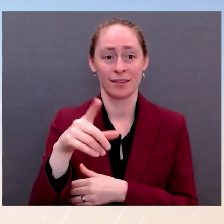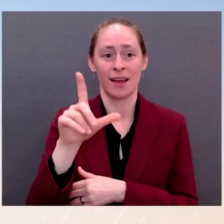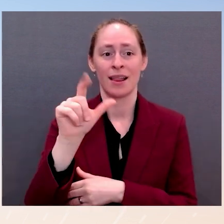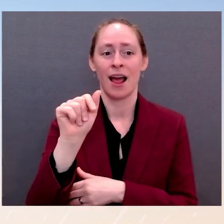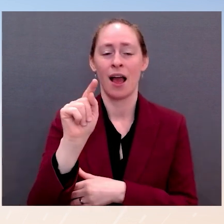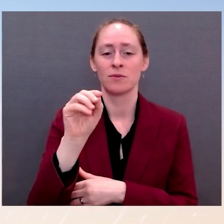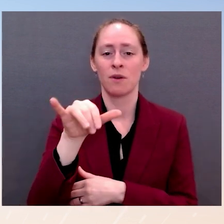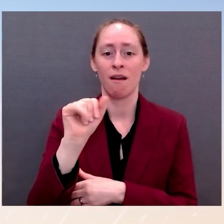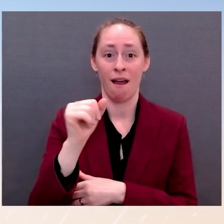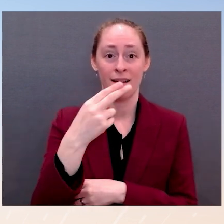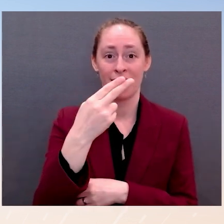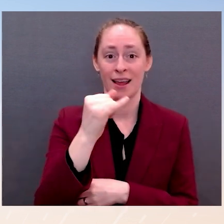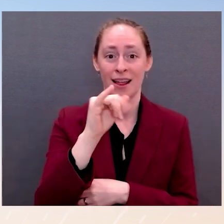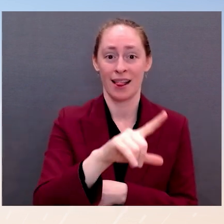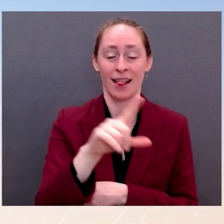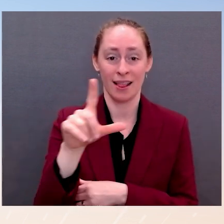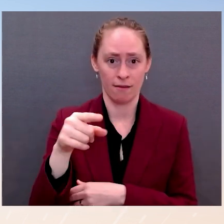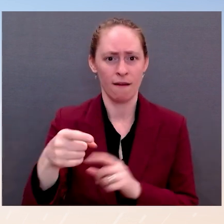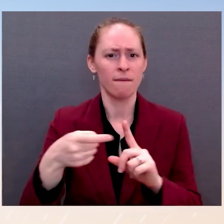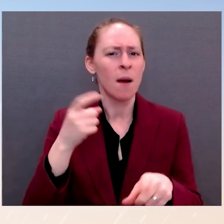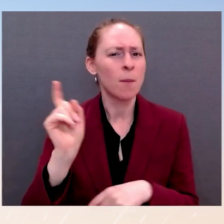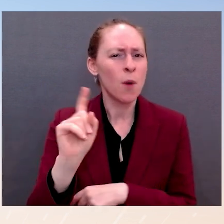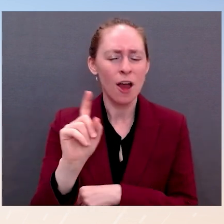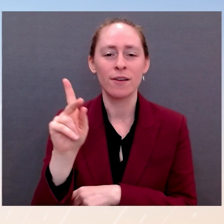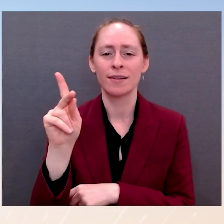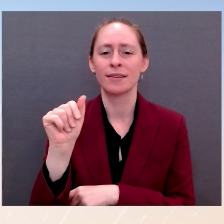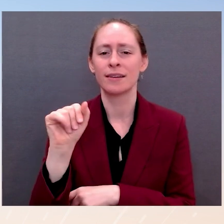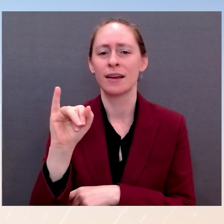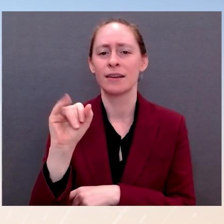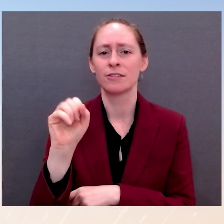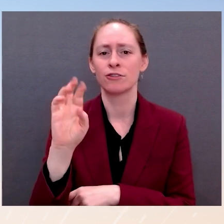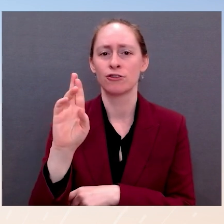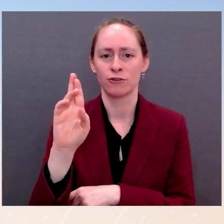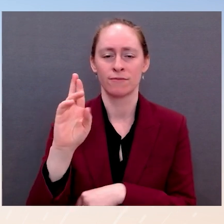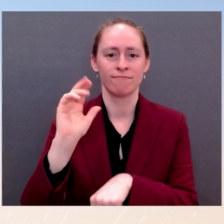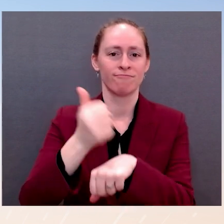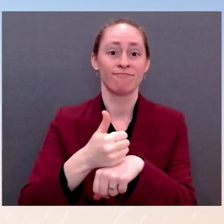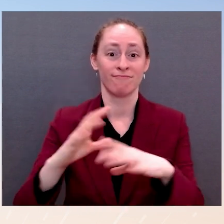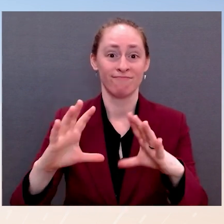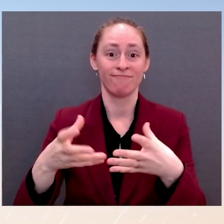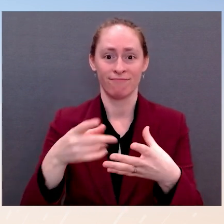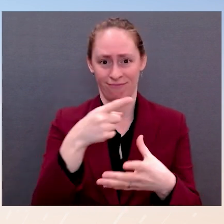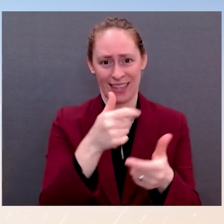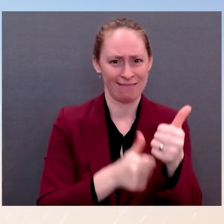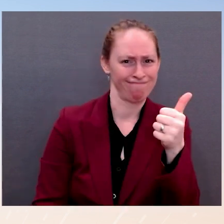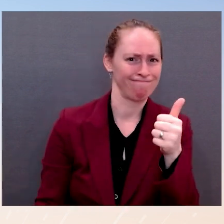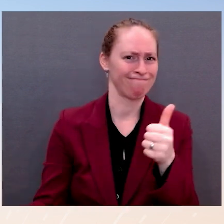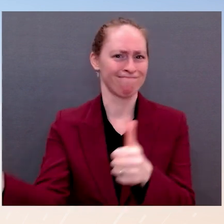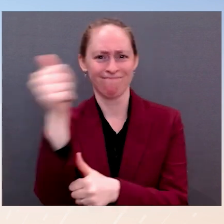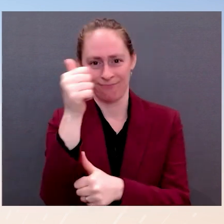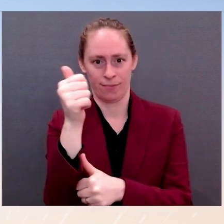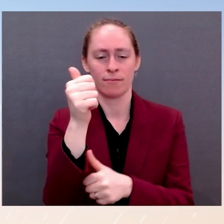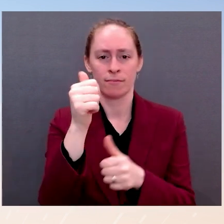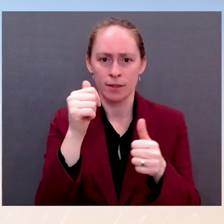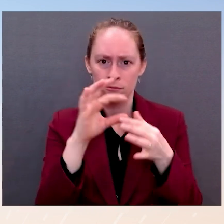Hill of the Kaiser Family Foundation. She is a senior policy analyst with Kaiser Family Foundation.